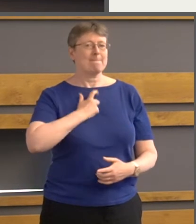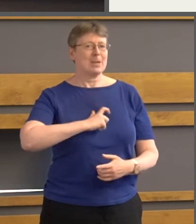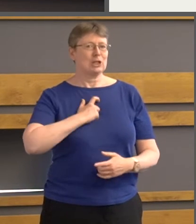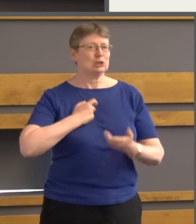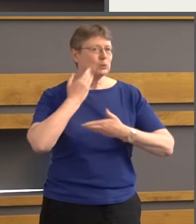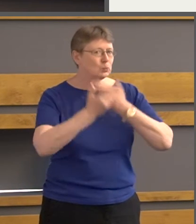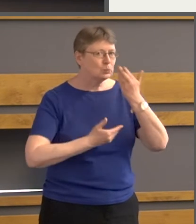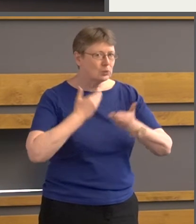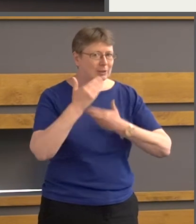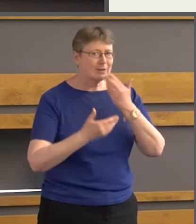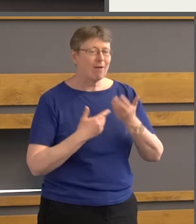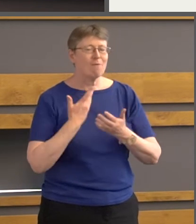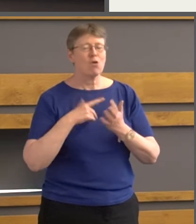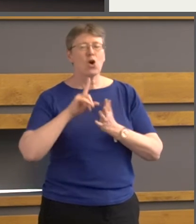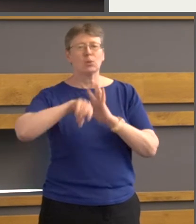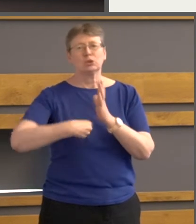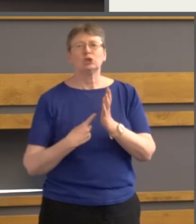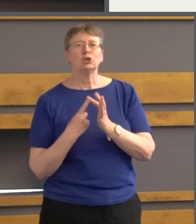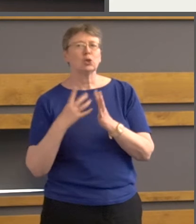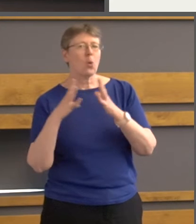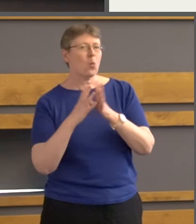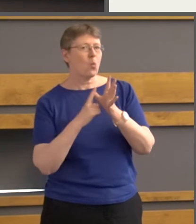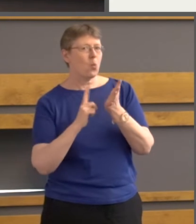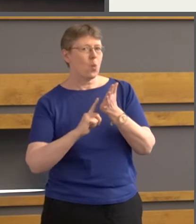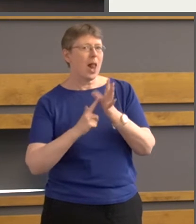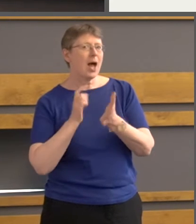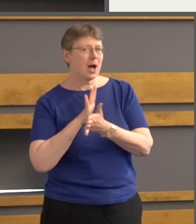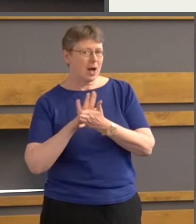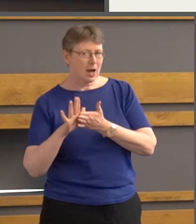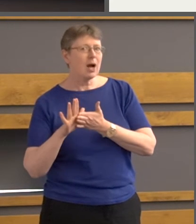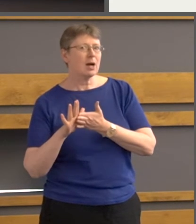of the jutewallahs who were in Bengal,